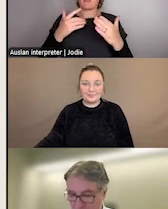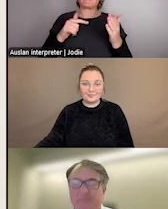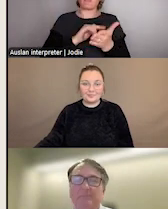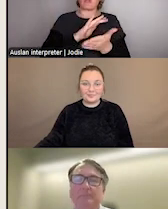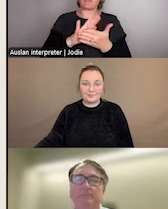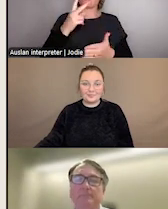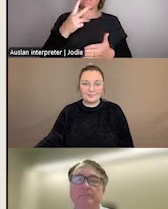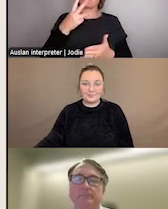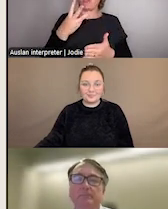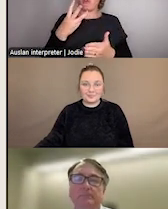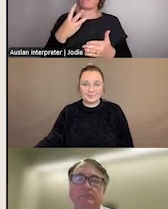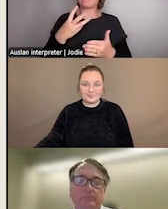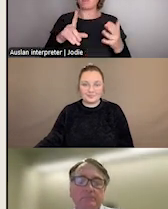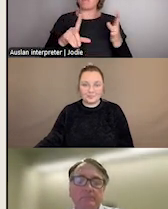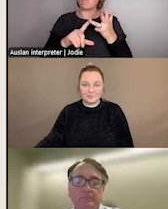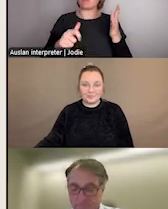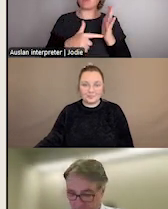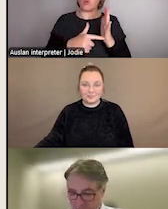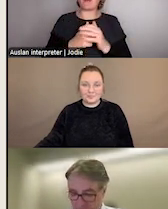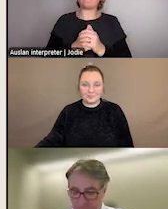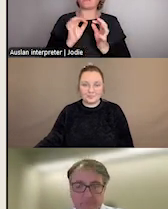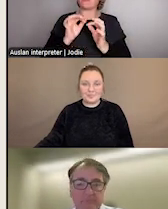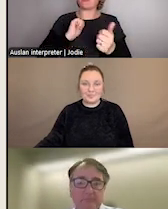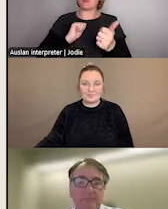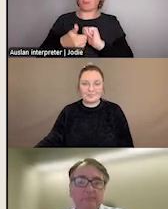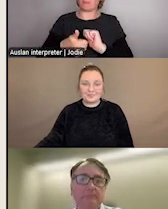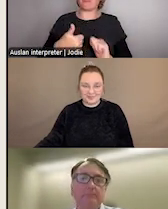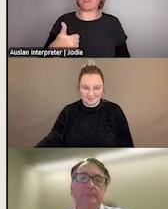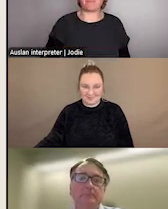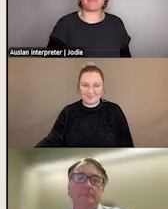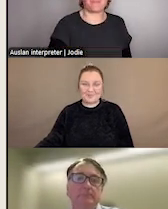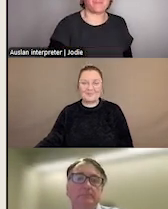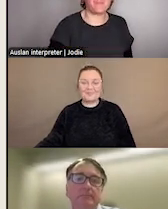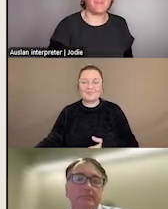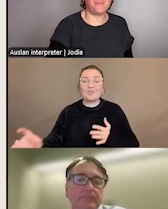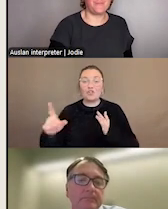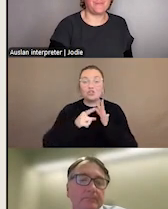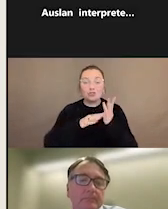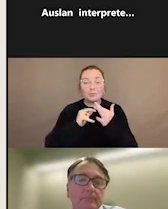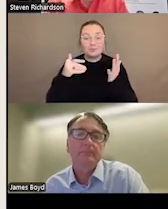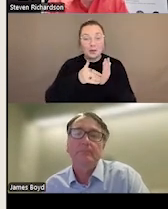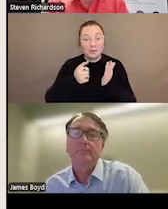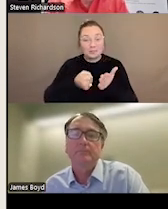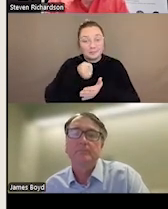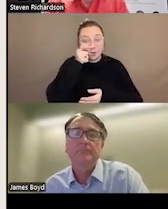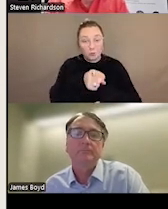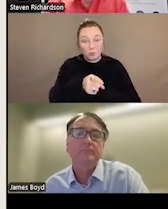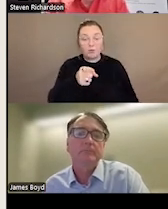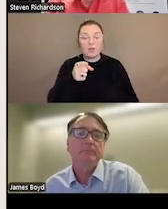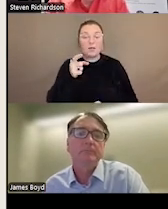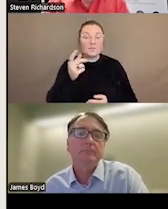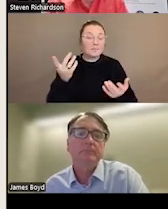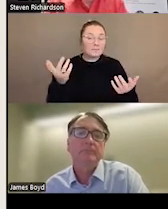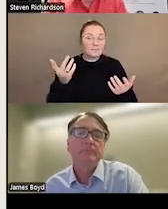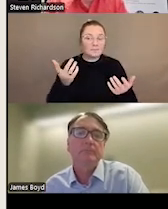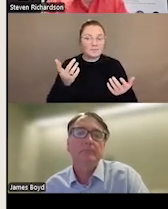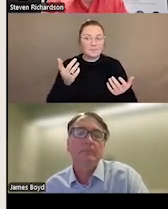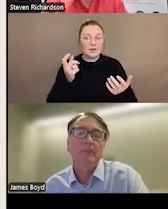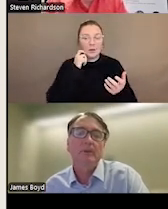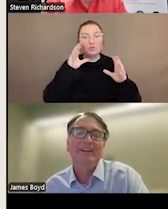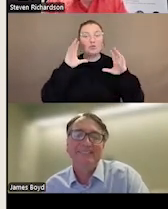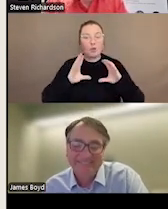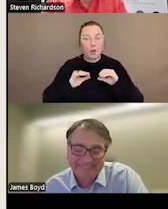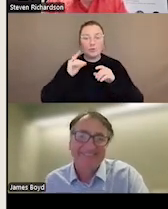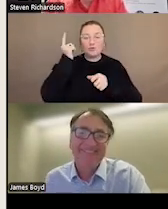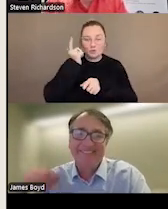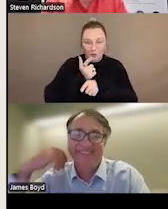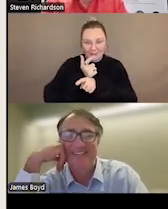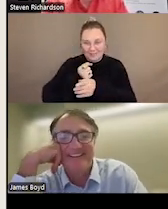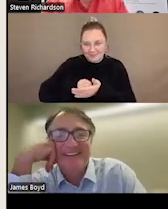23 October. James, I might hand back to you. I will stop talking now and hand back to you.